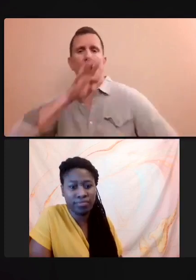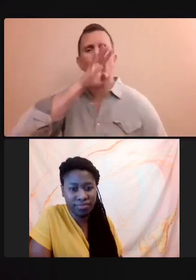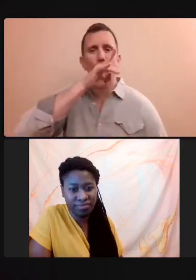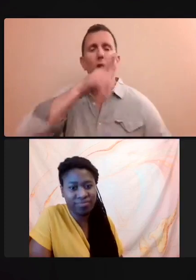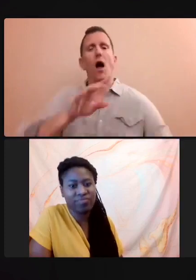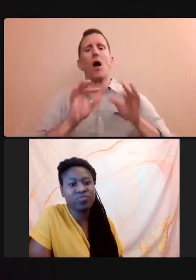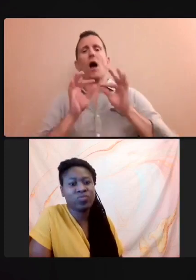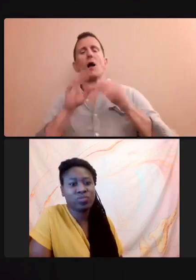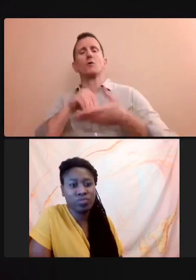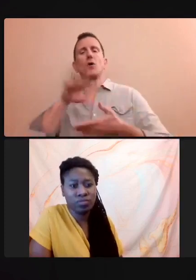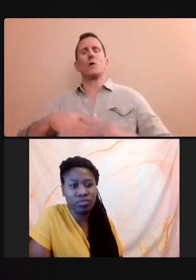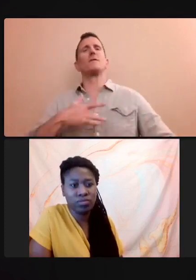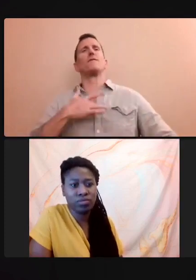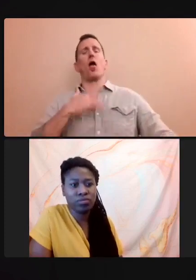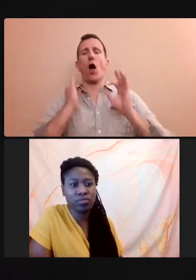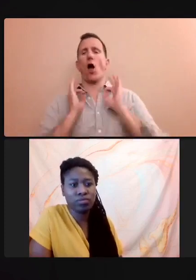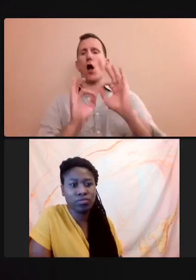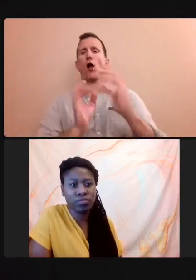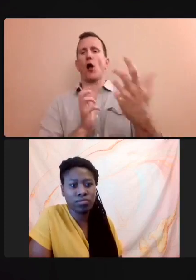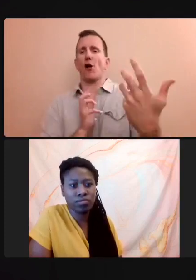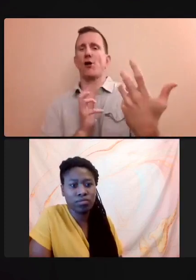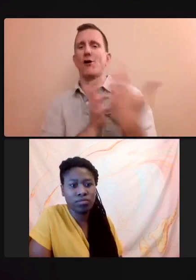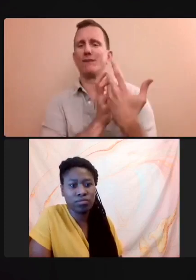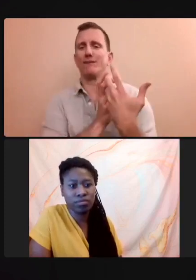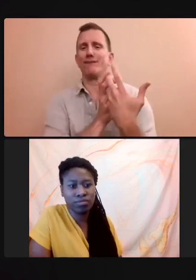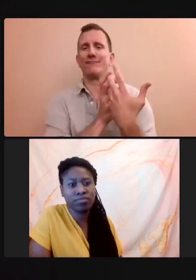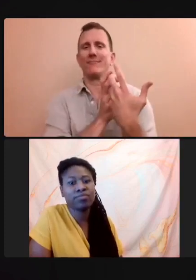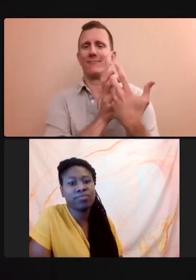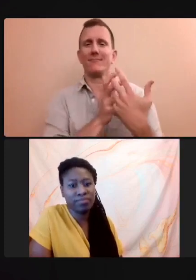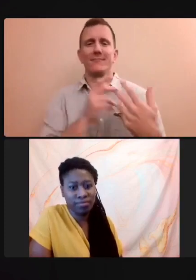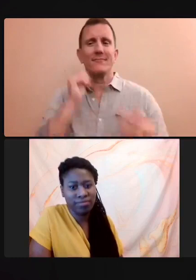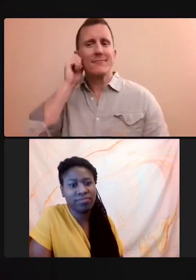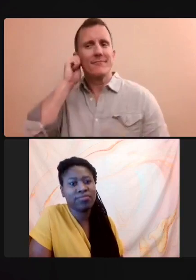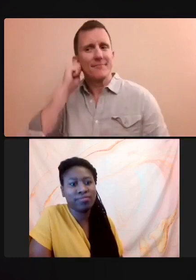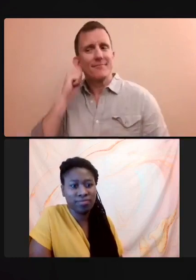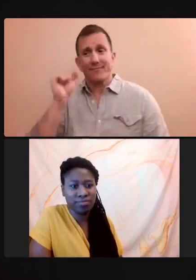If we're going to be saying that somebody has to have a bachelor's degree or a master's degree,